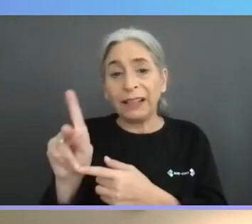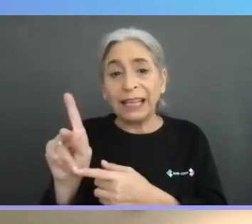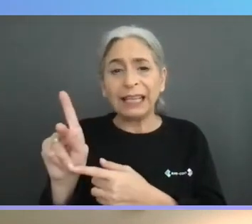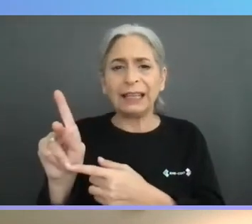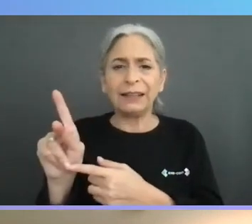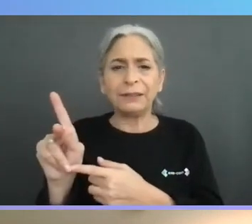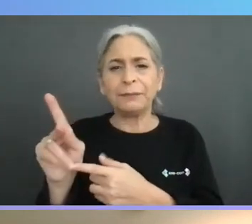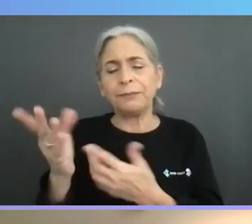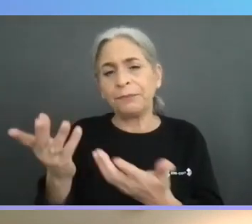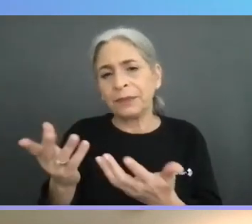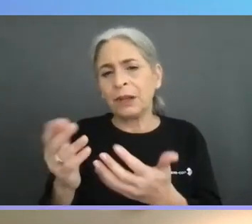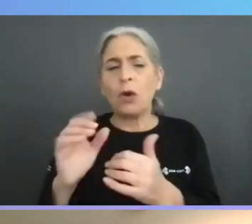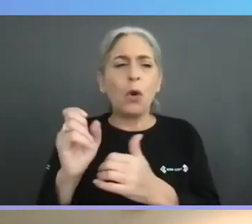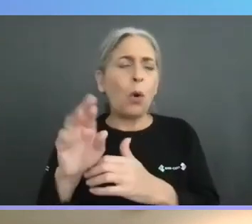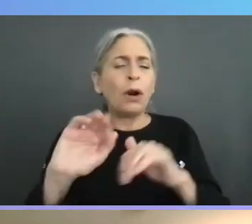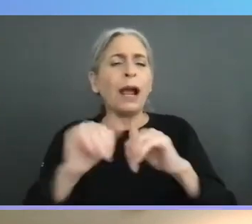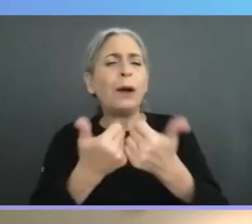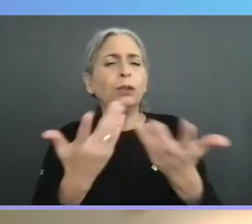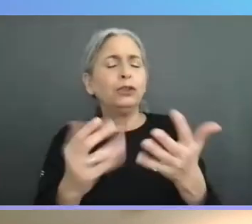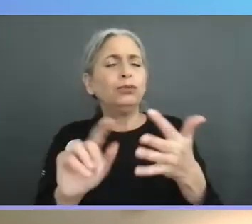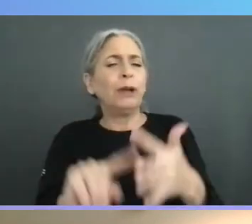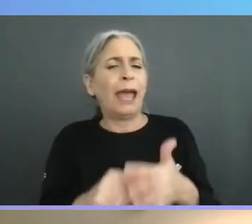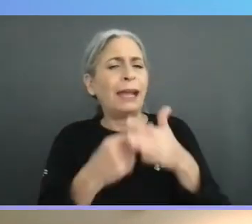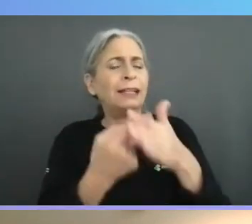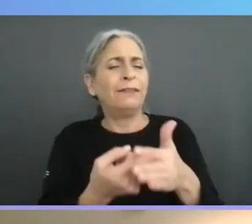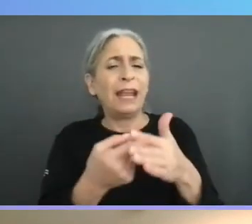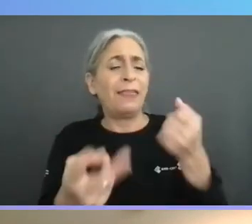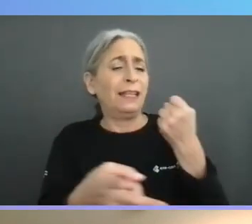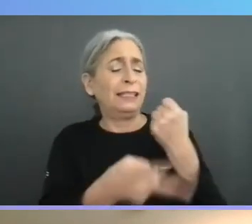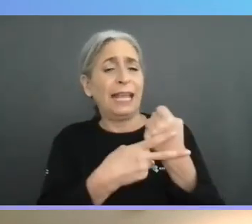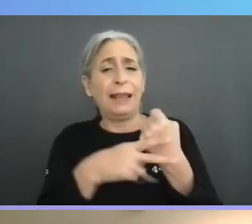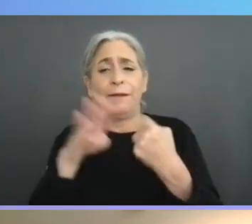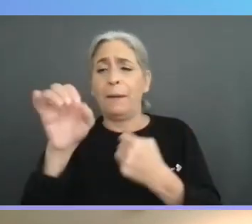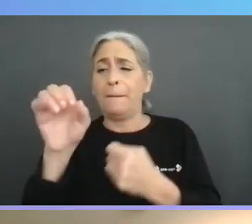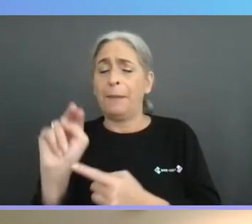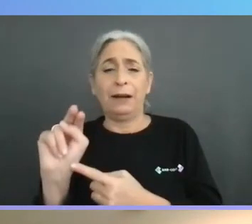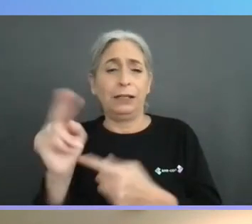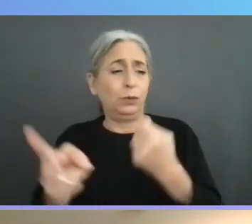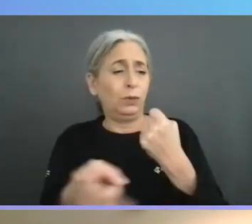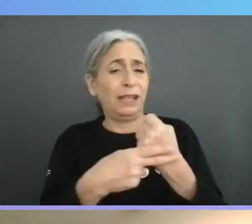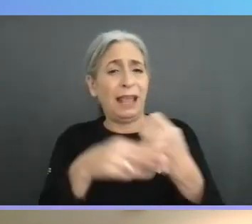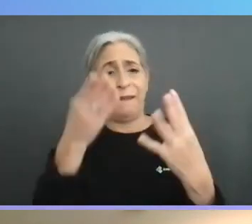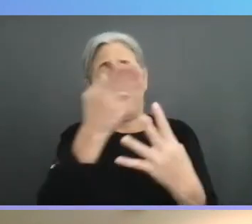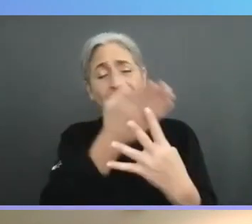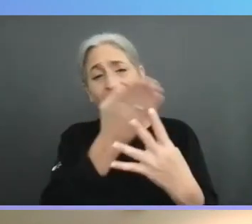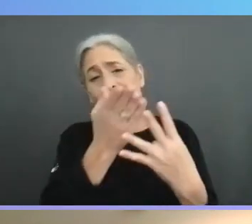activate the save button to save the file? Uh, the esthetics of